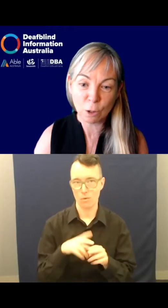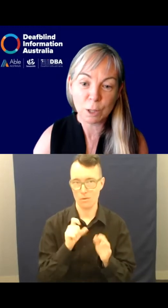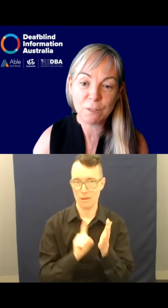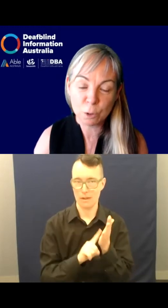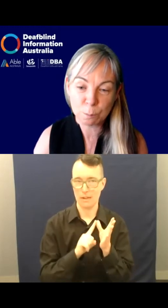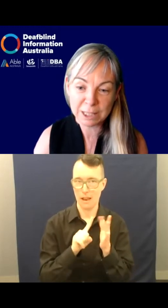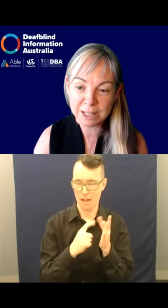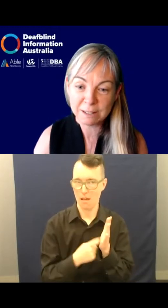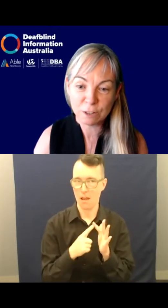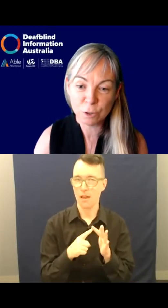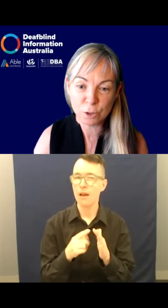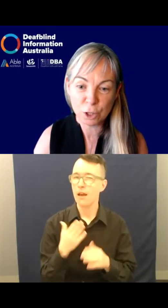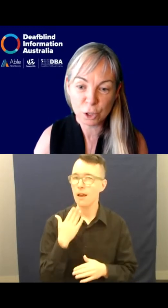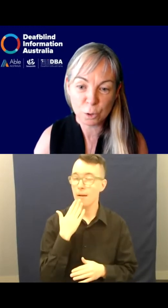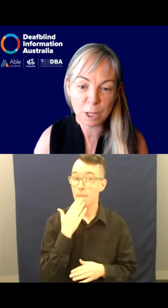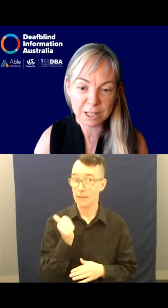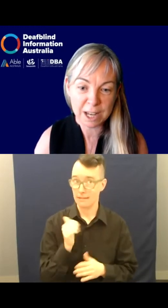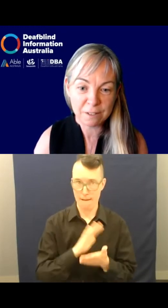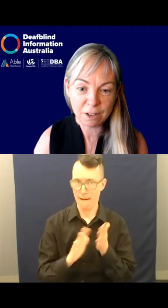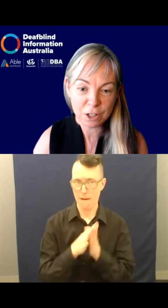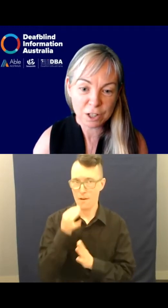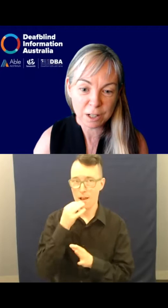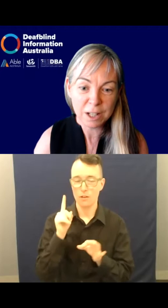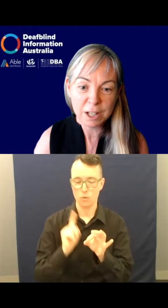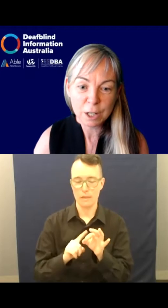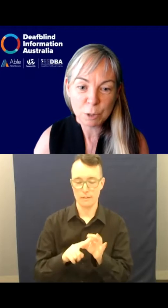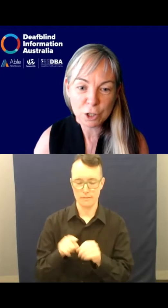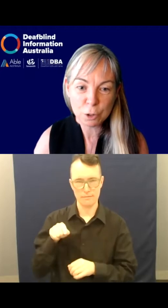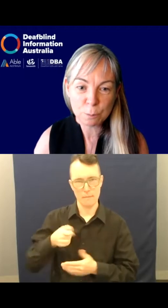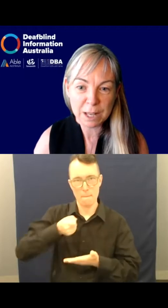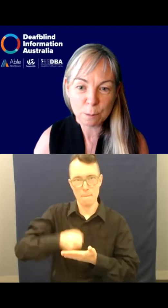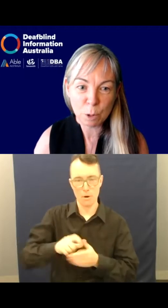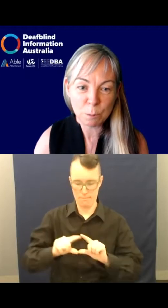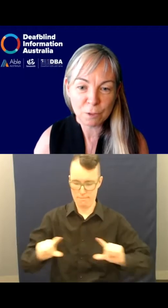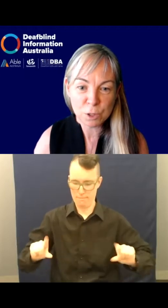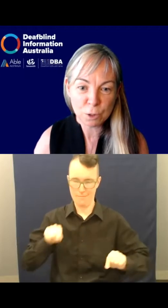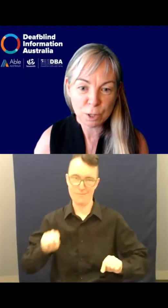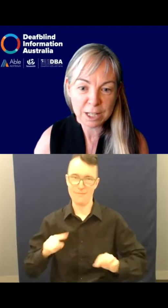if you could please use the Q&A function, which should be at the bottom of your screen,